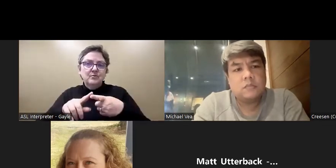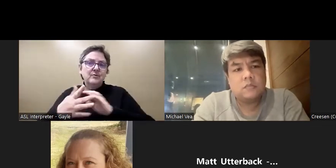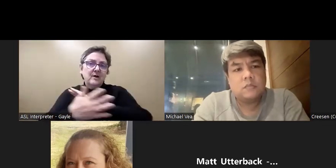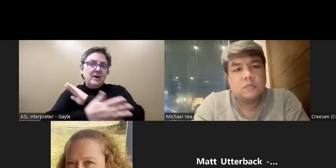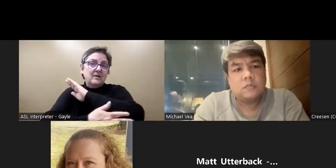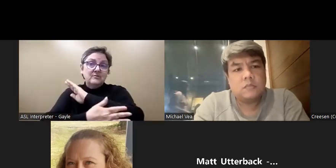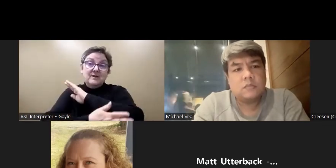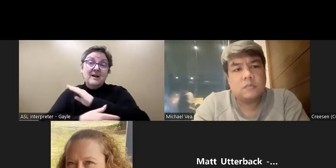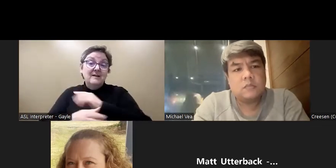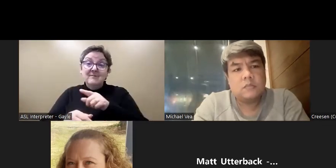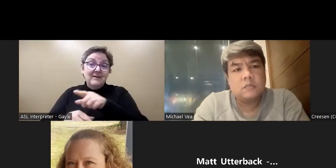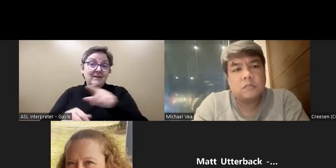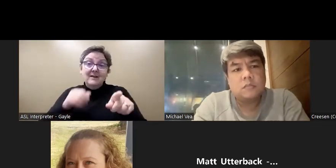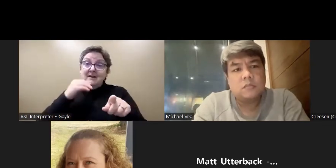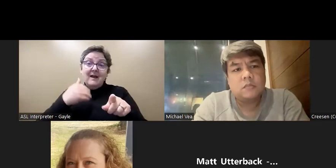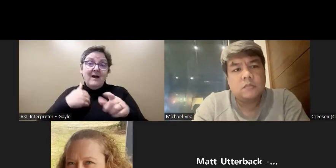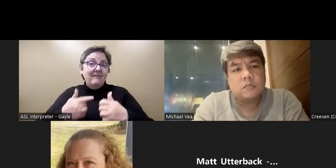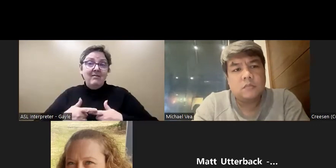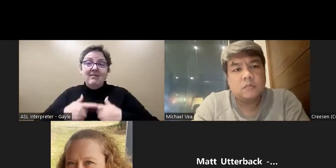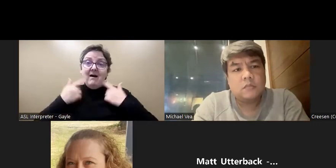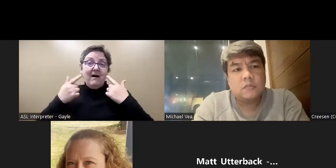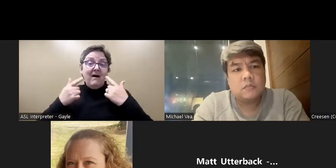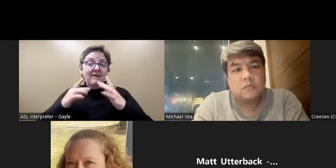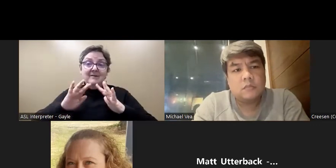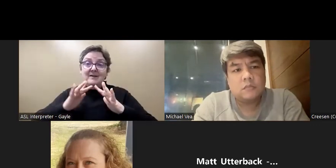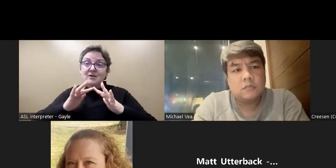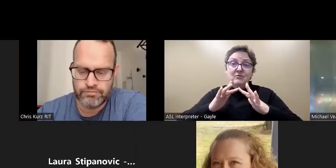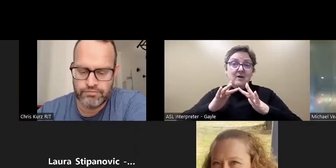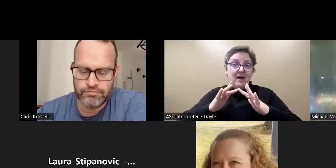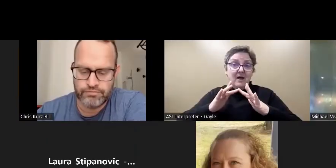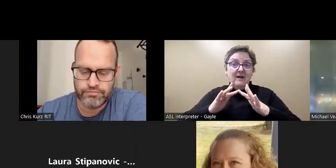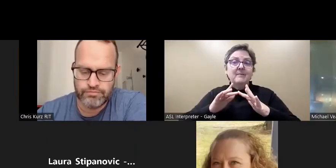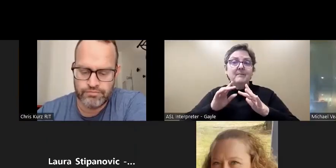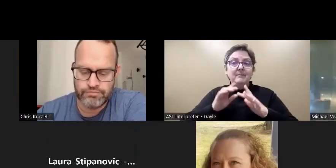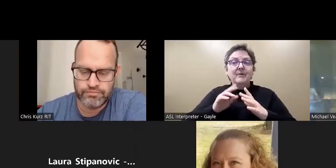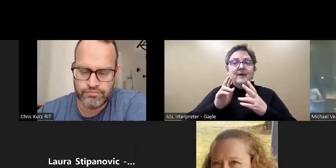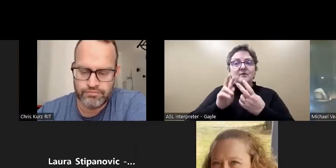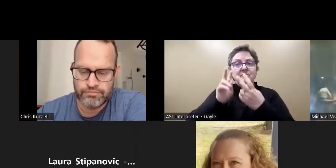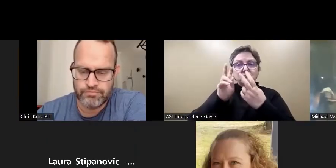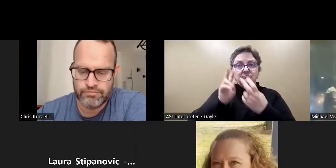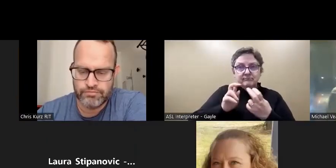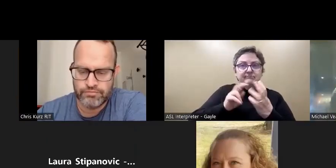And we're able to contribute to their ongoing acquisition of reading.